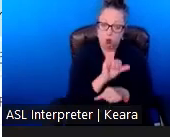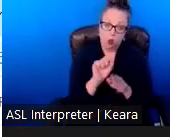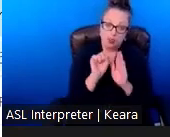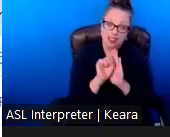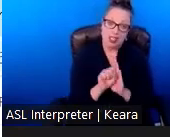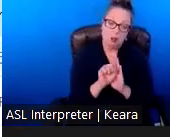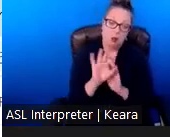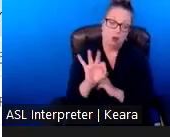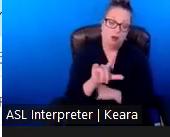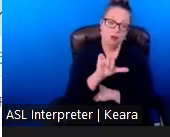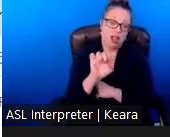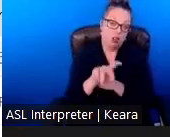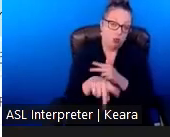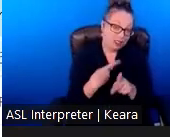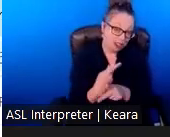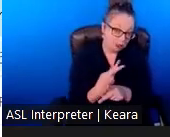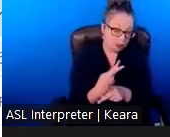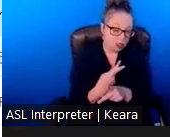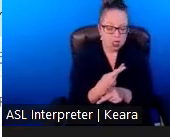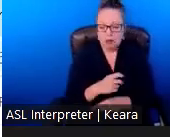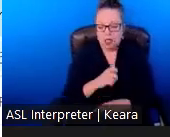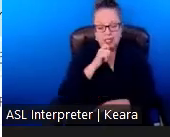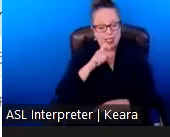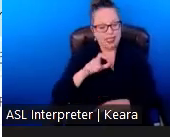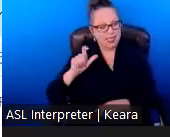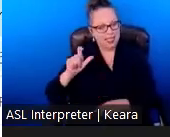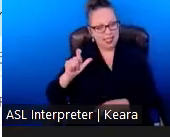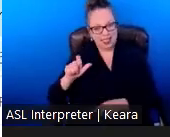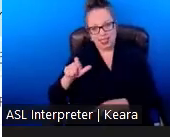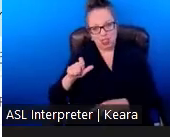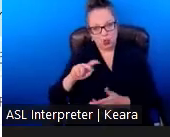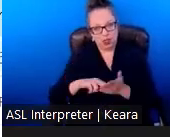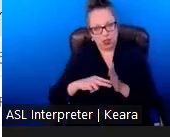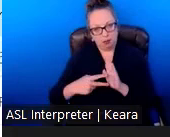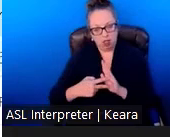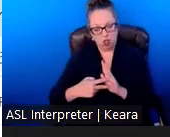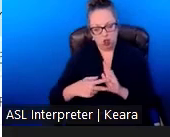does not necessarily mean that you have met all eligibility and technical requirements.